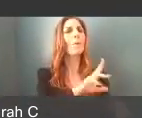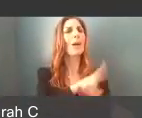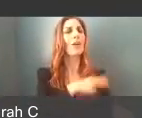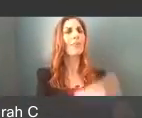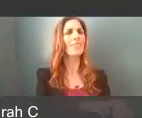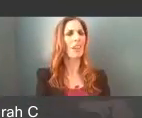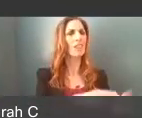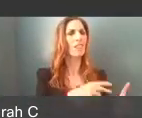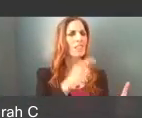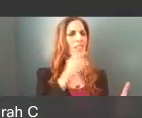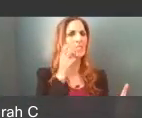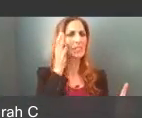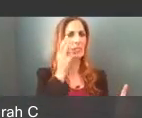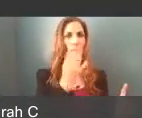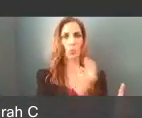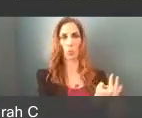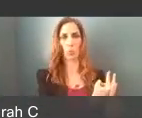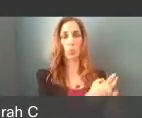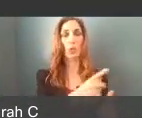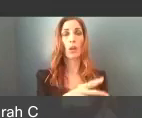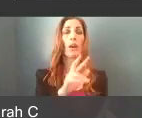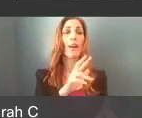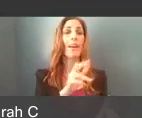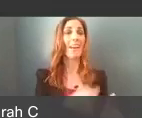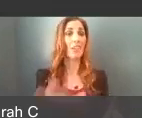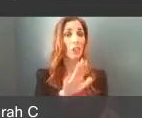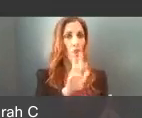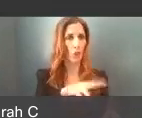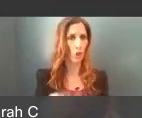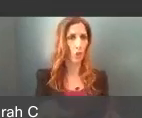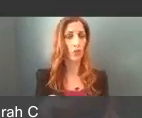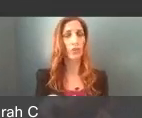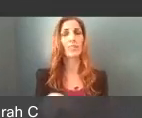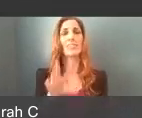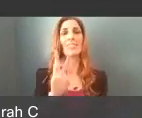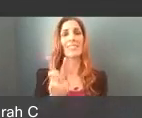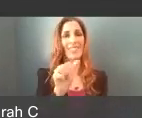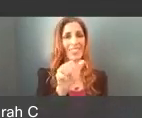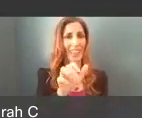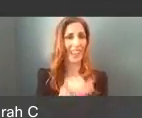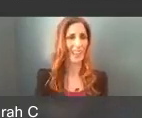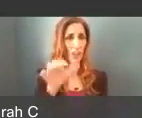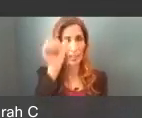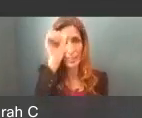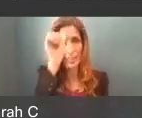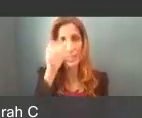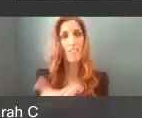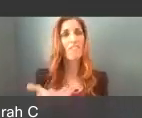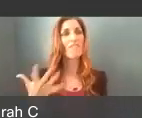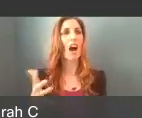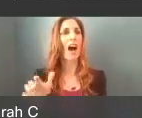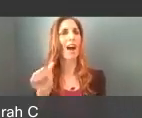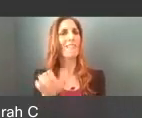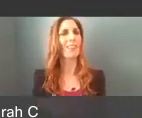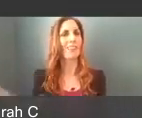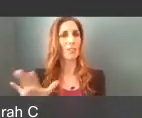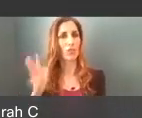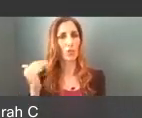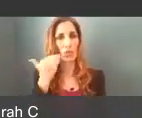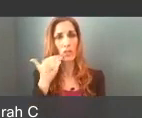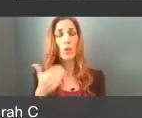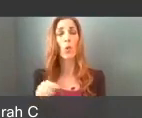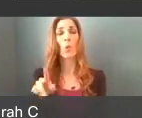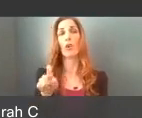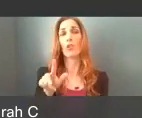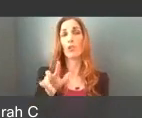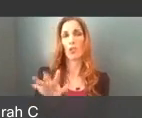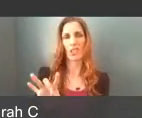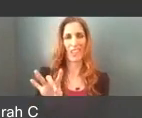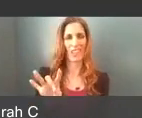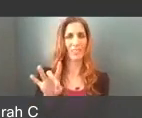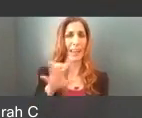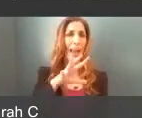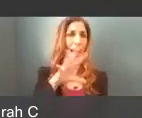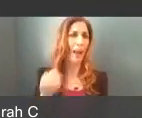33 Asian, six Asian Indian, five Asian Korean, 138 African American or black, 600